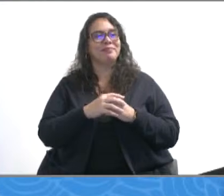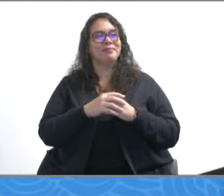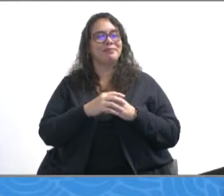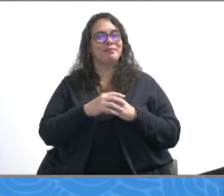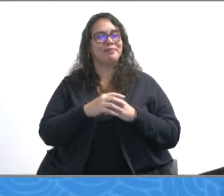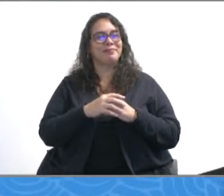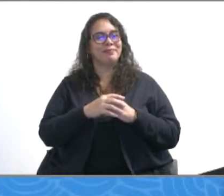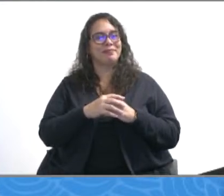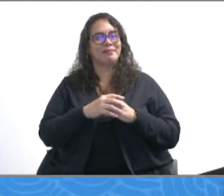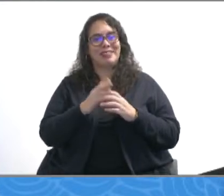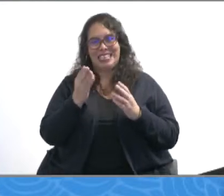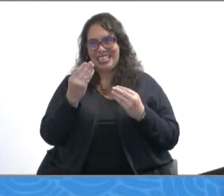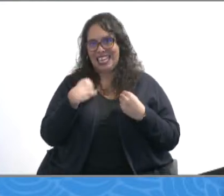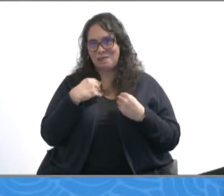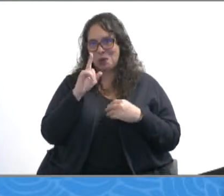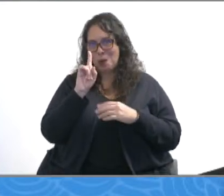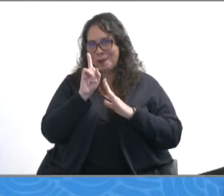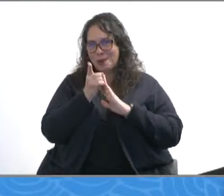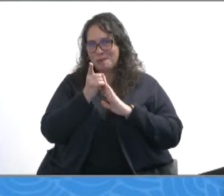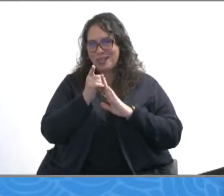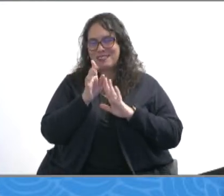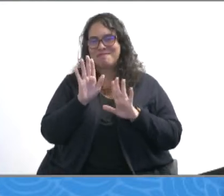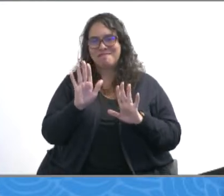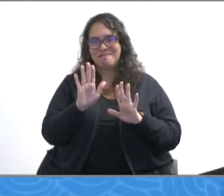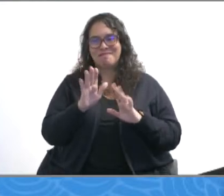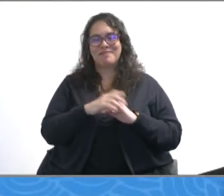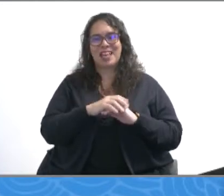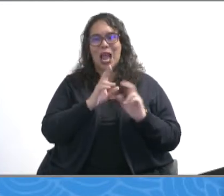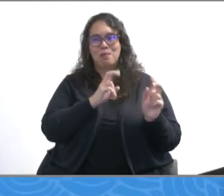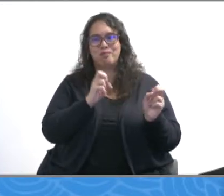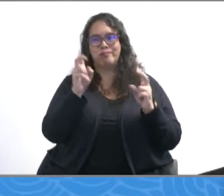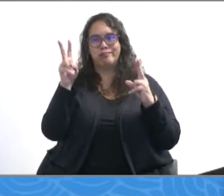If you just give me a moment. I wanna pull that up for you.